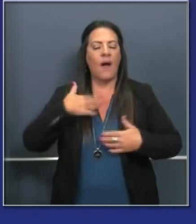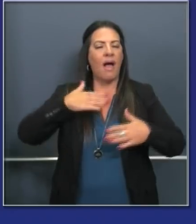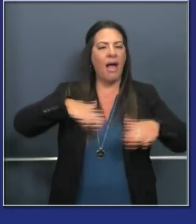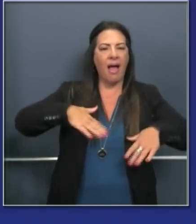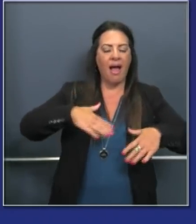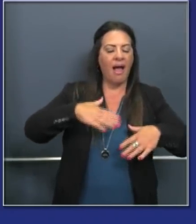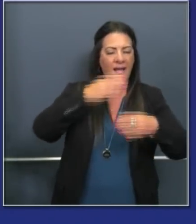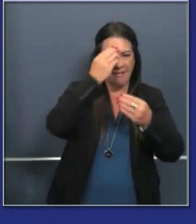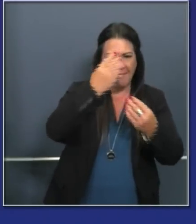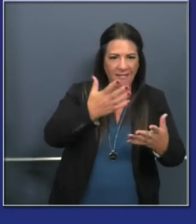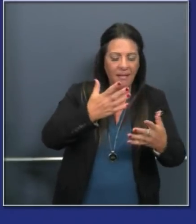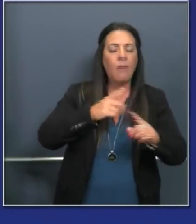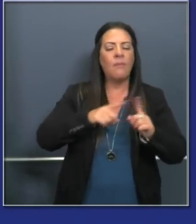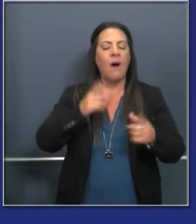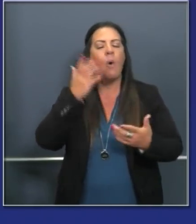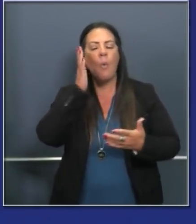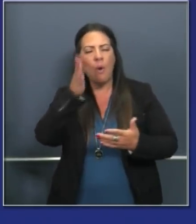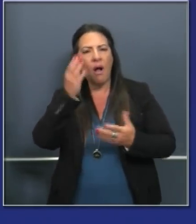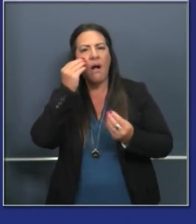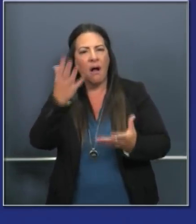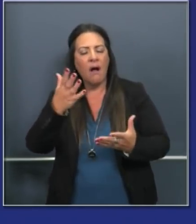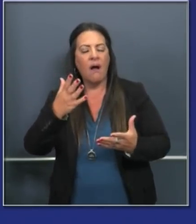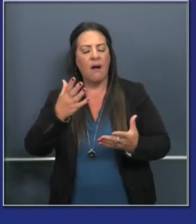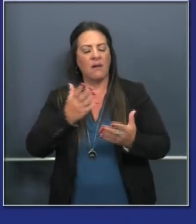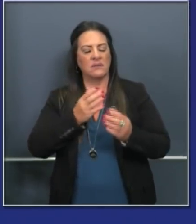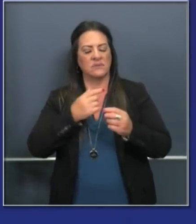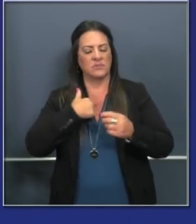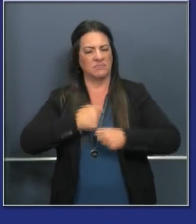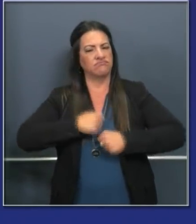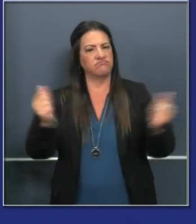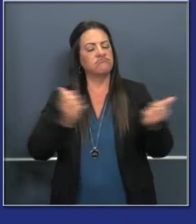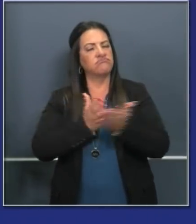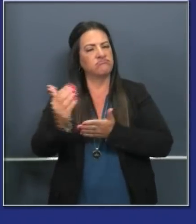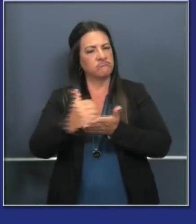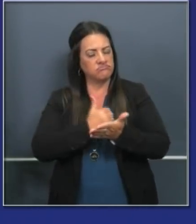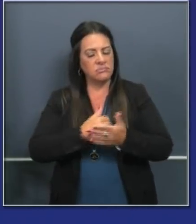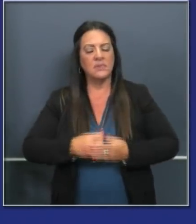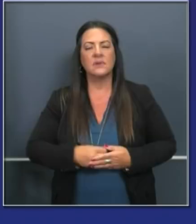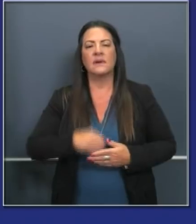IT'S 5.1%. NOW POSITIVITY RATE OVER THE LAST 14 DAYS. WHAT I'M NOT SHARING TERMS OF THE